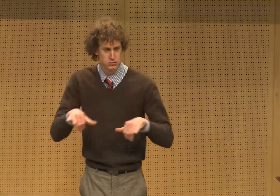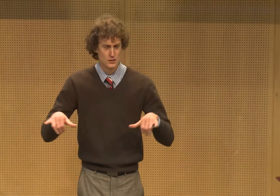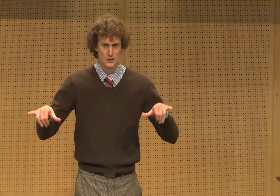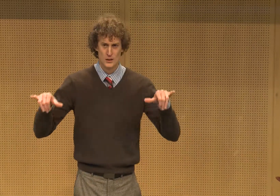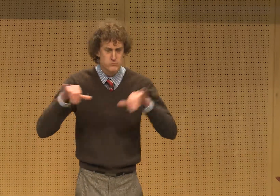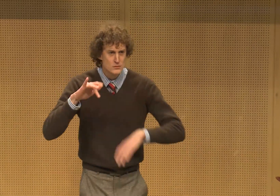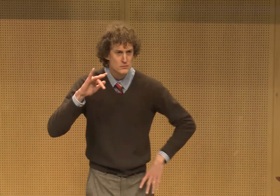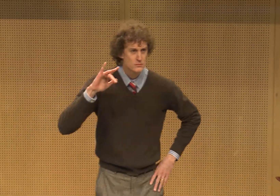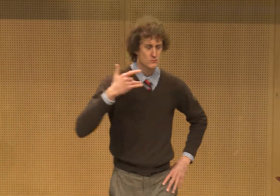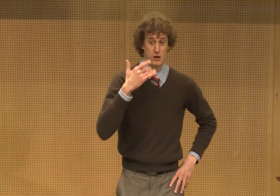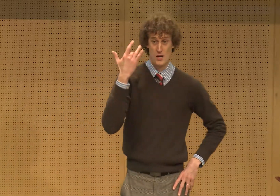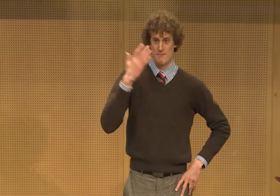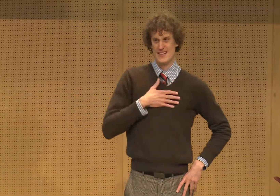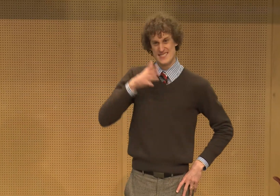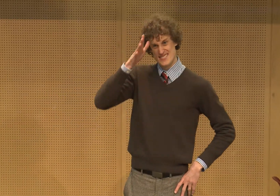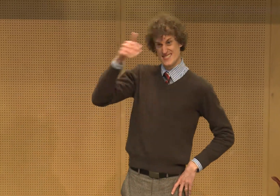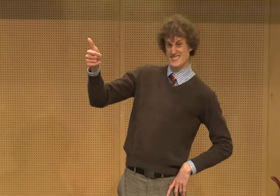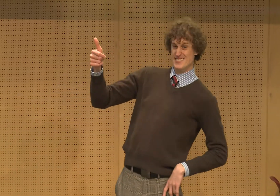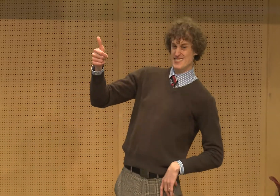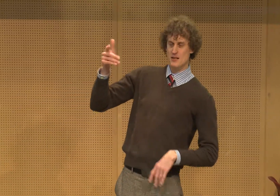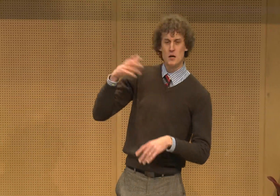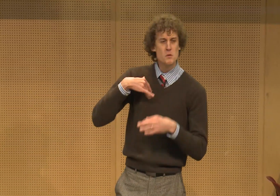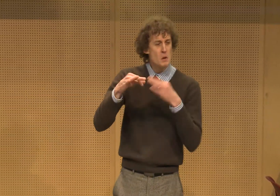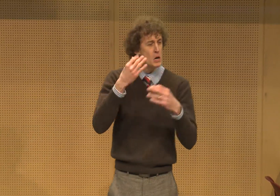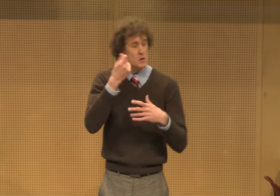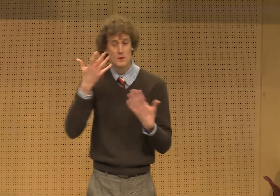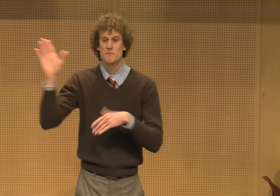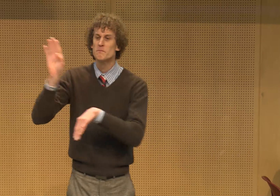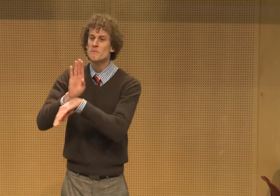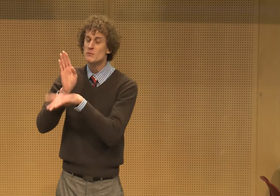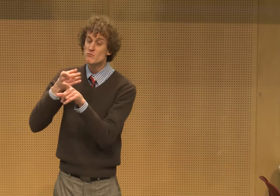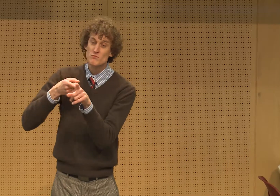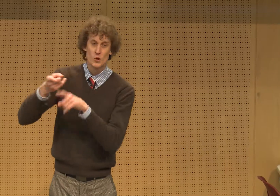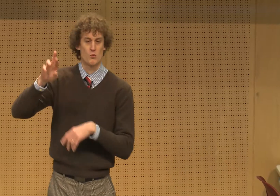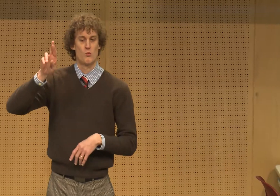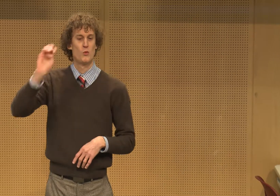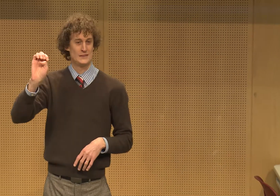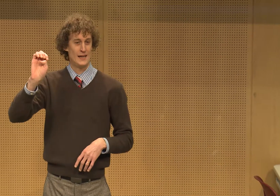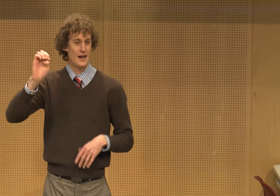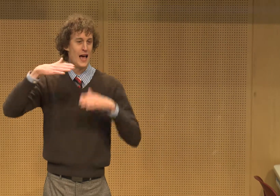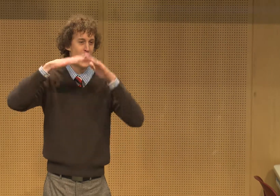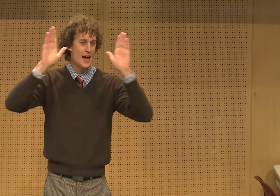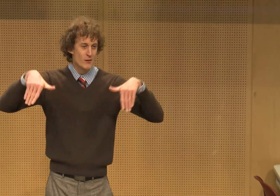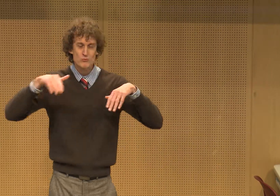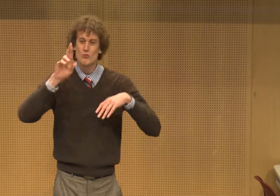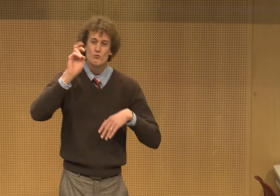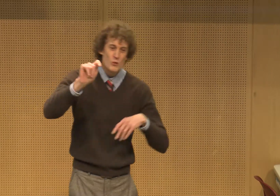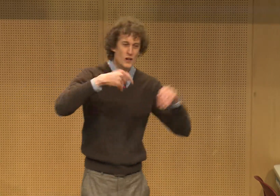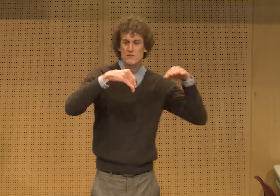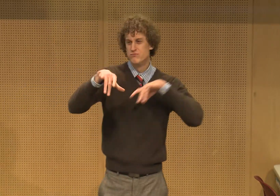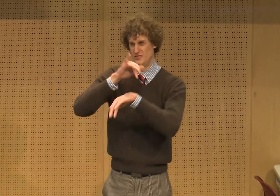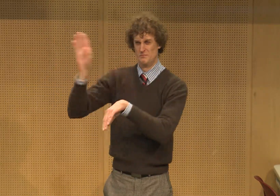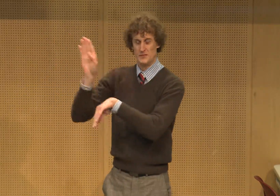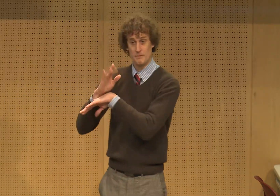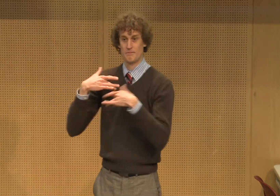so this was a problem for my family. And they're like, "Why are you always using the phone line?" 'Cause my father was a real-estate--